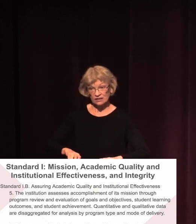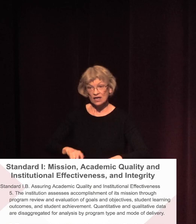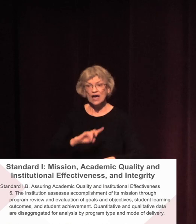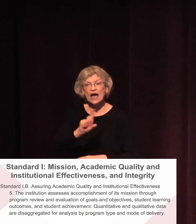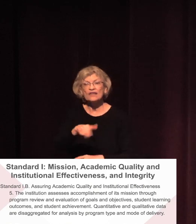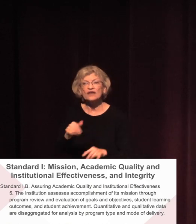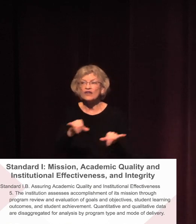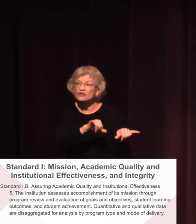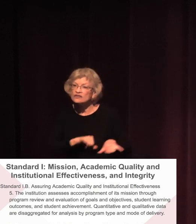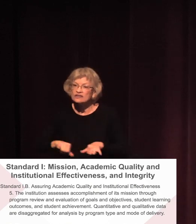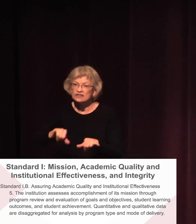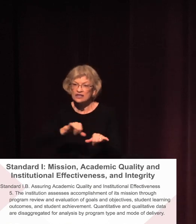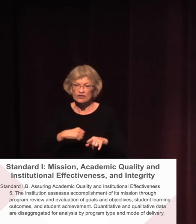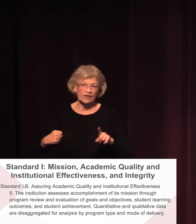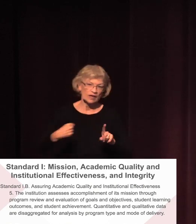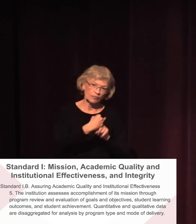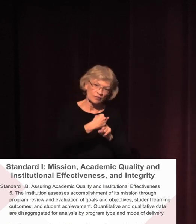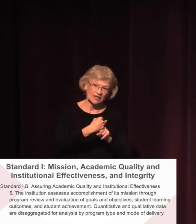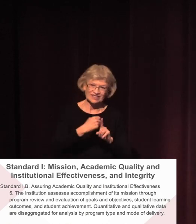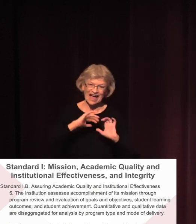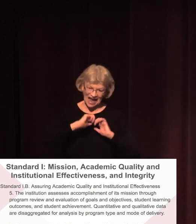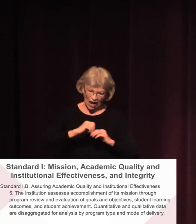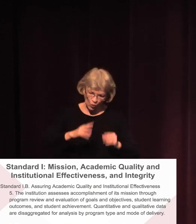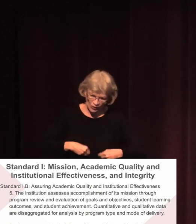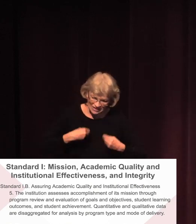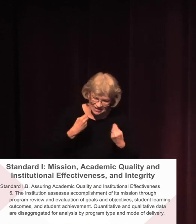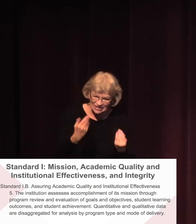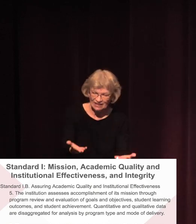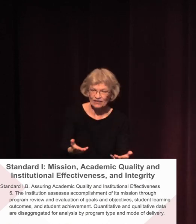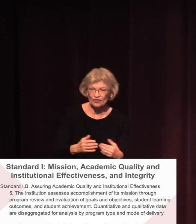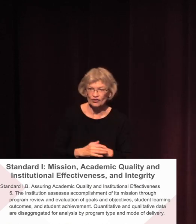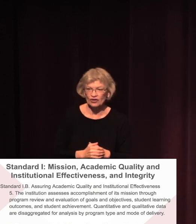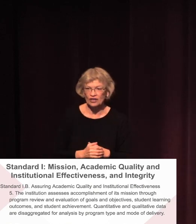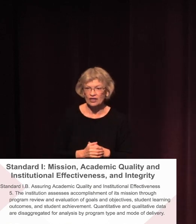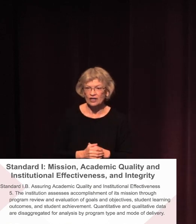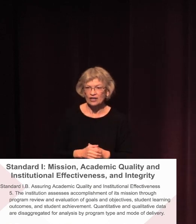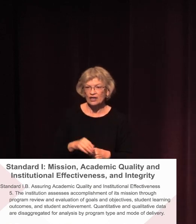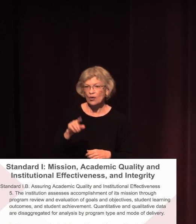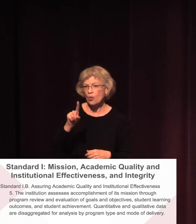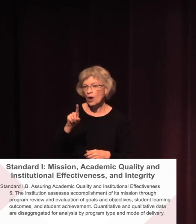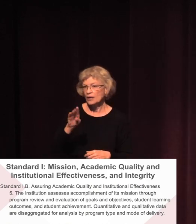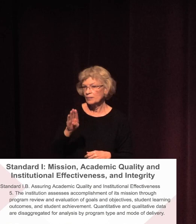Are qualitative and quantitative data get disaggregated for analysis in this process and we understand that impacts our mode